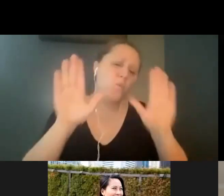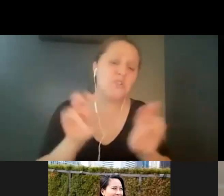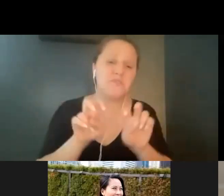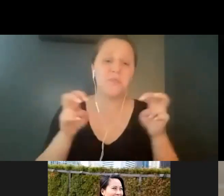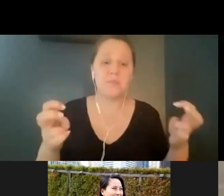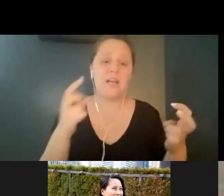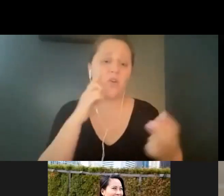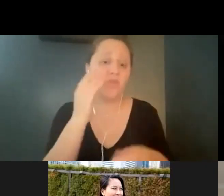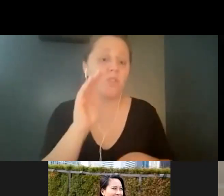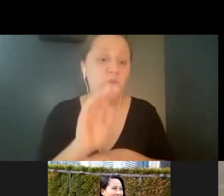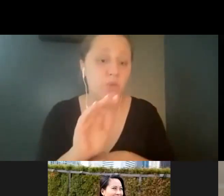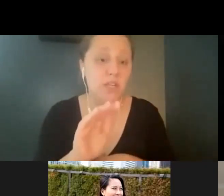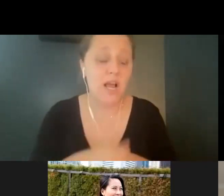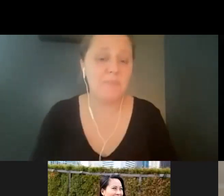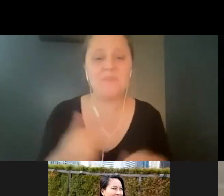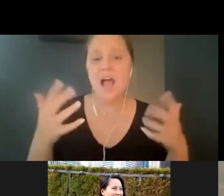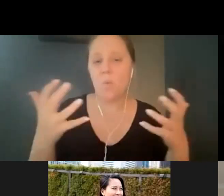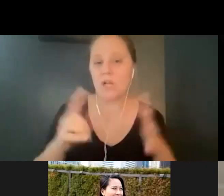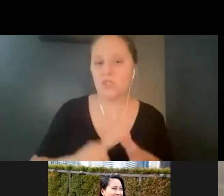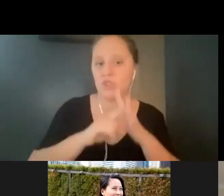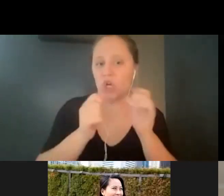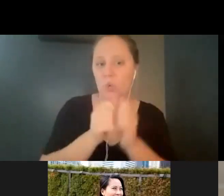I'd really like to start with Michelle. I see her picture